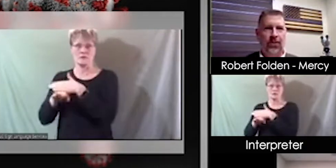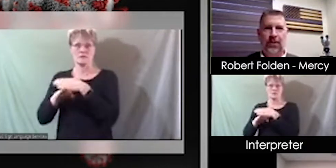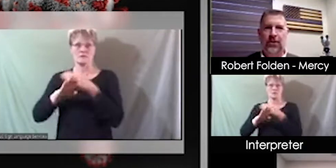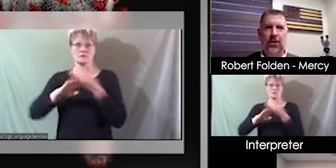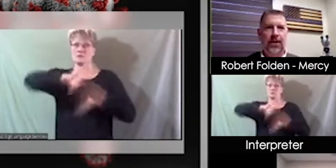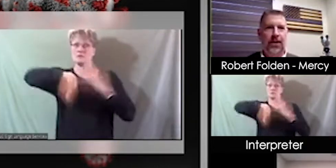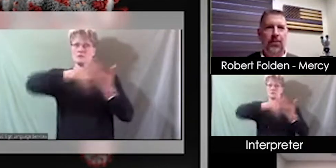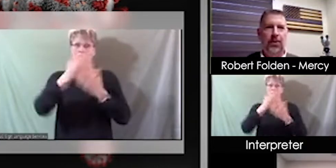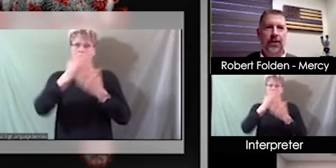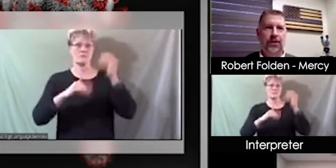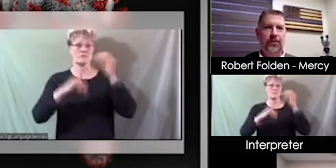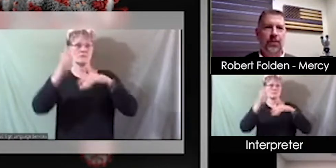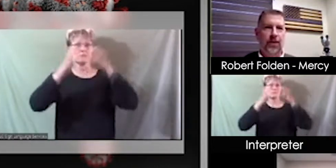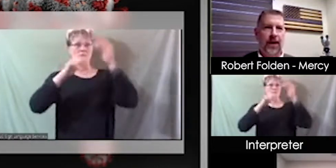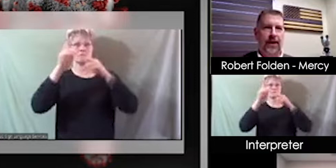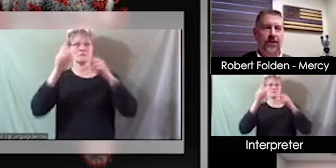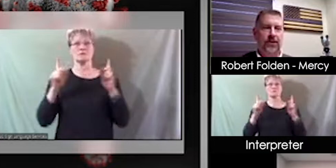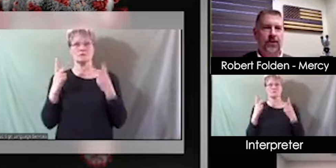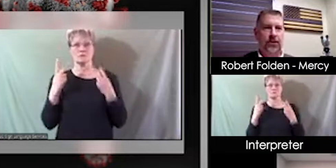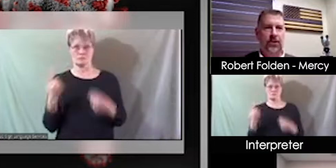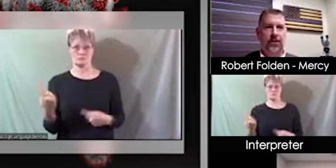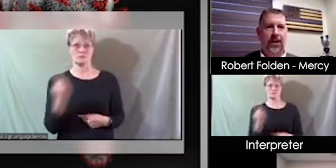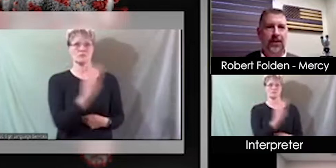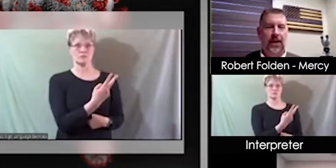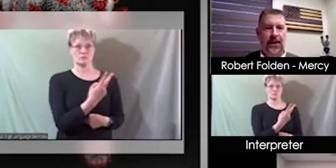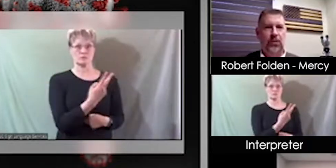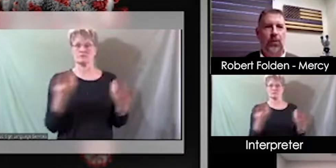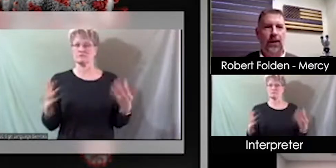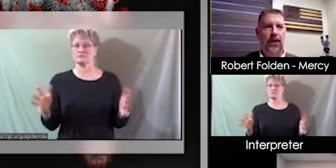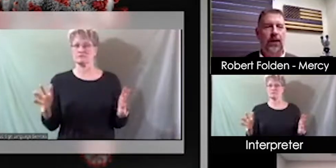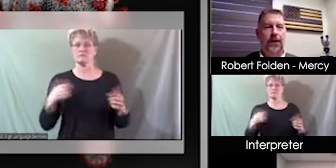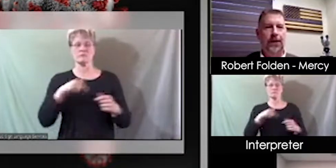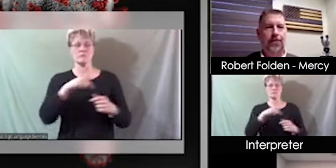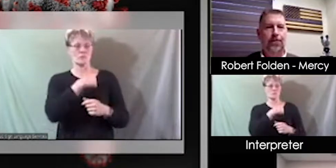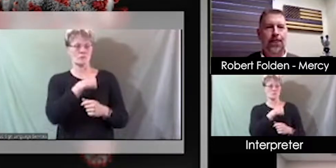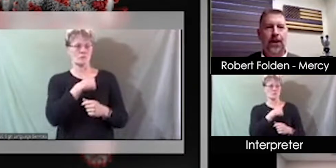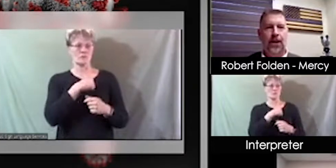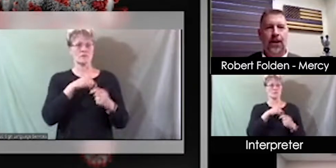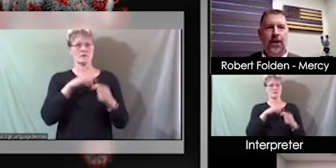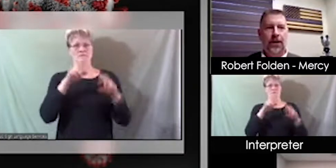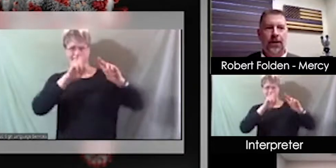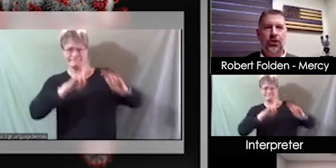have been screening employees for the last certainly about the last week